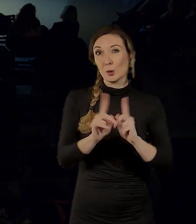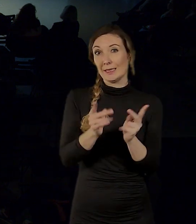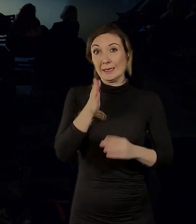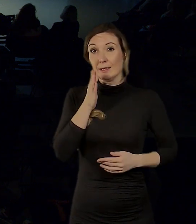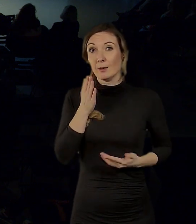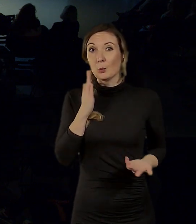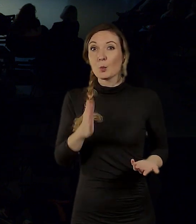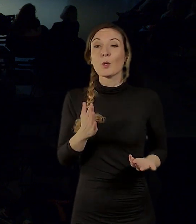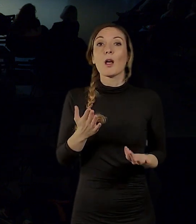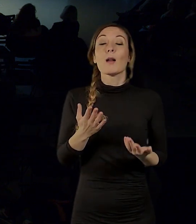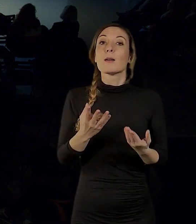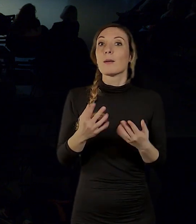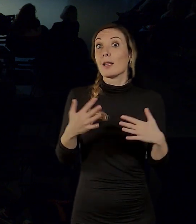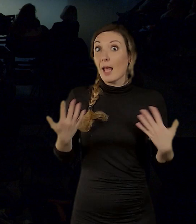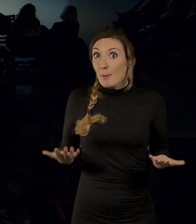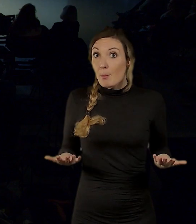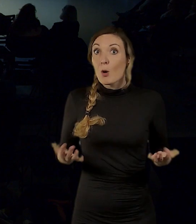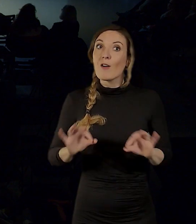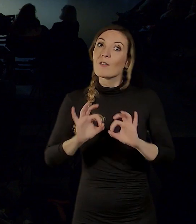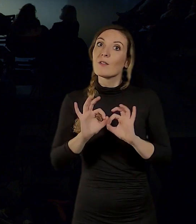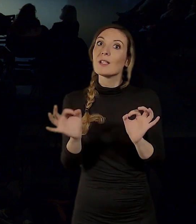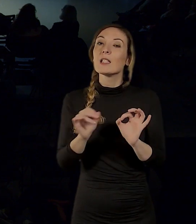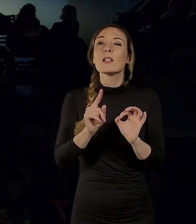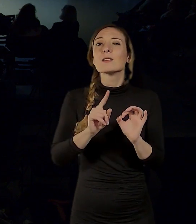That is the view from the square. Within the